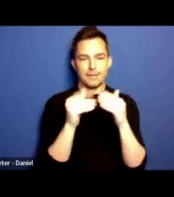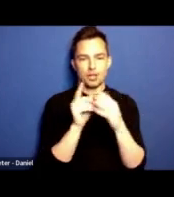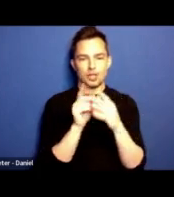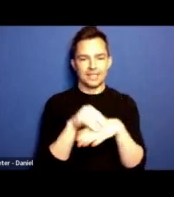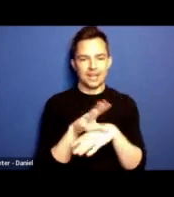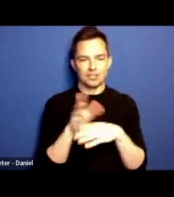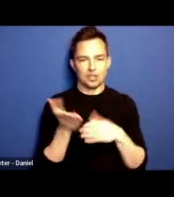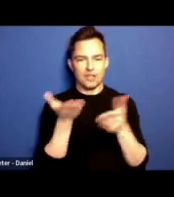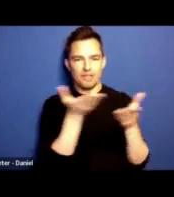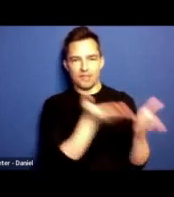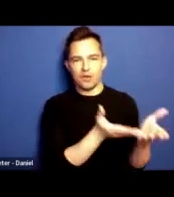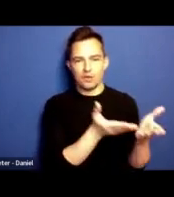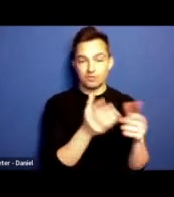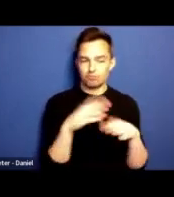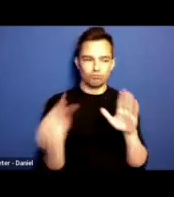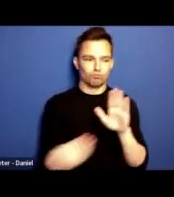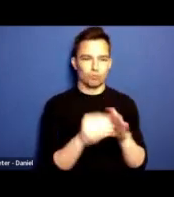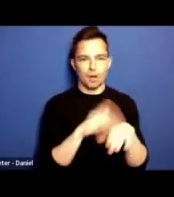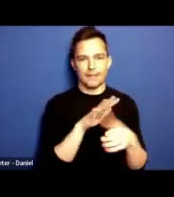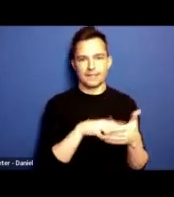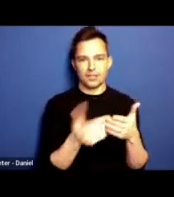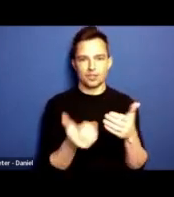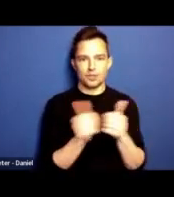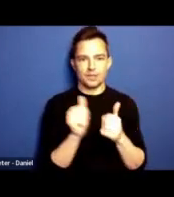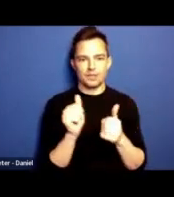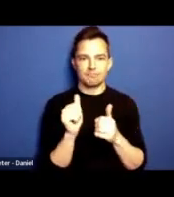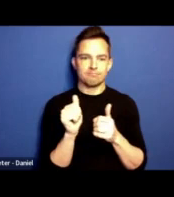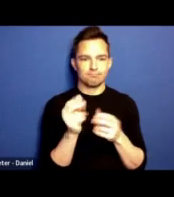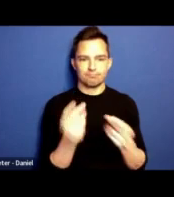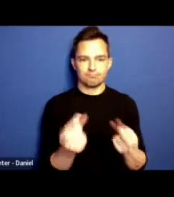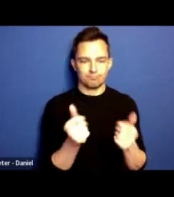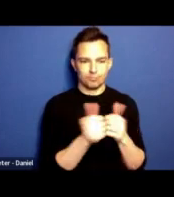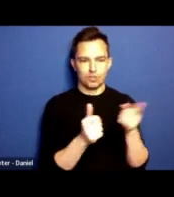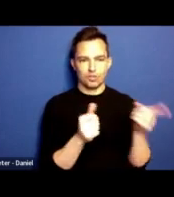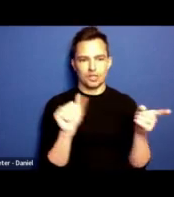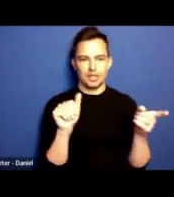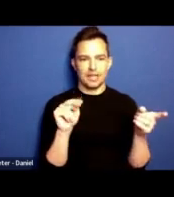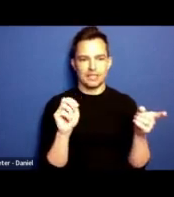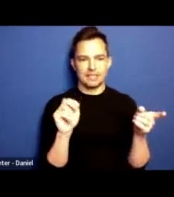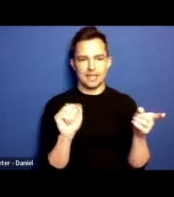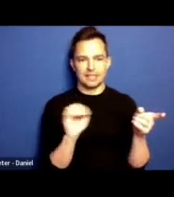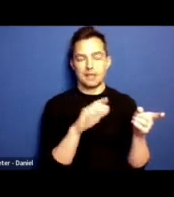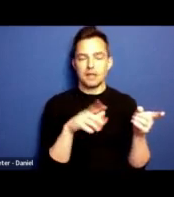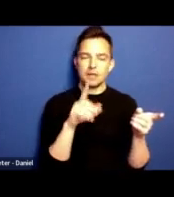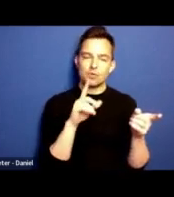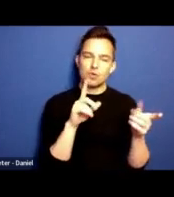it was just it was on my schedule, and I met with her. And what's interesting is, it